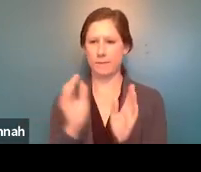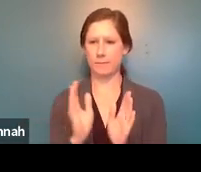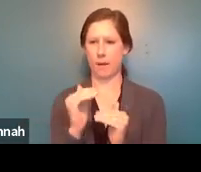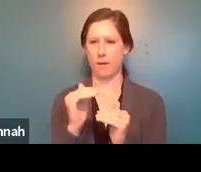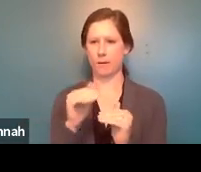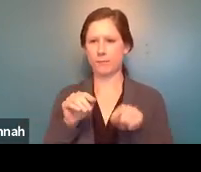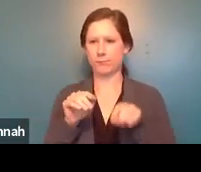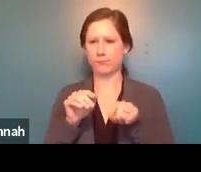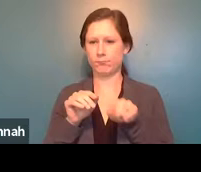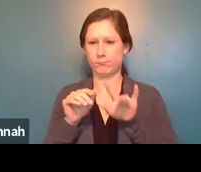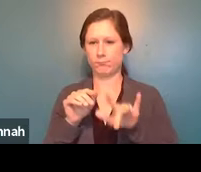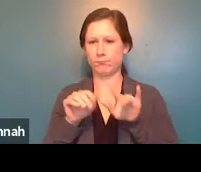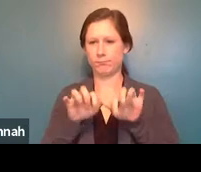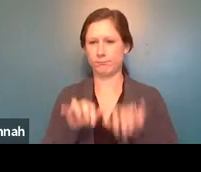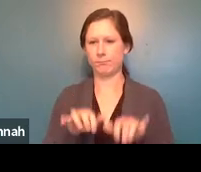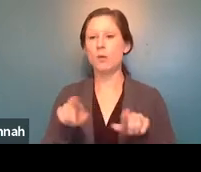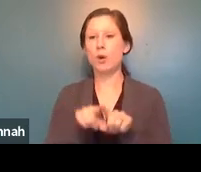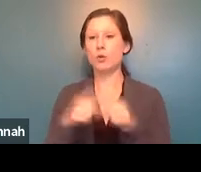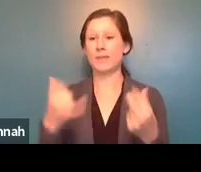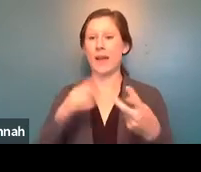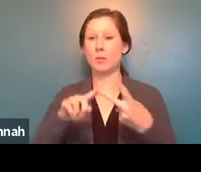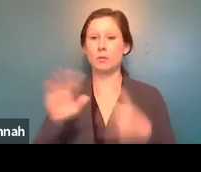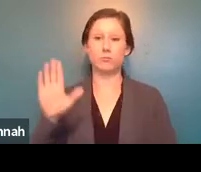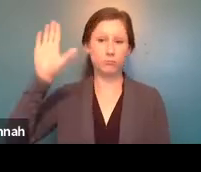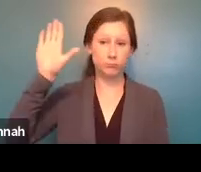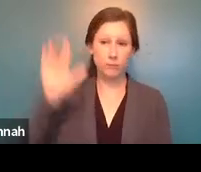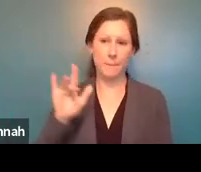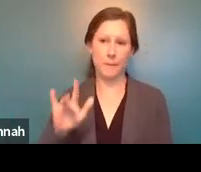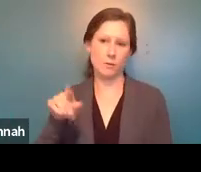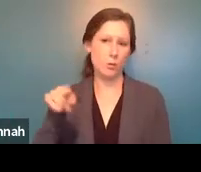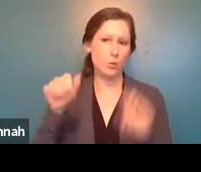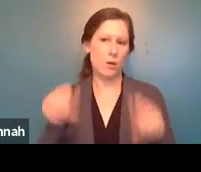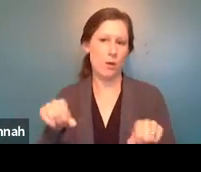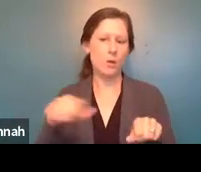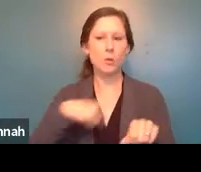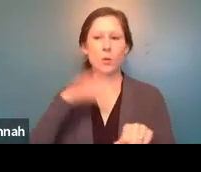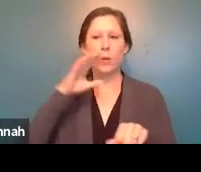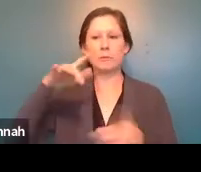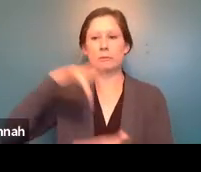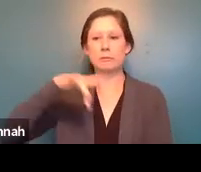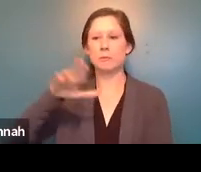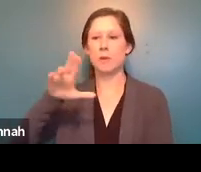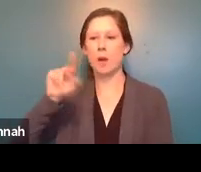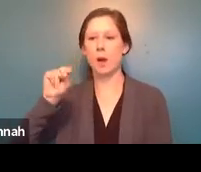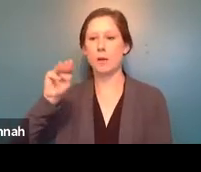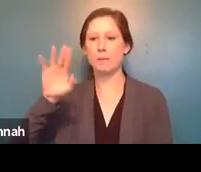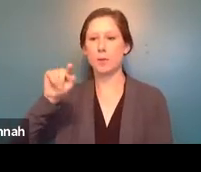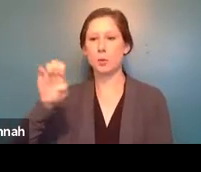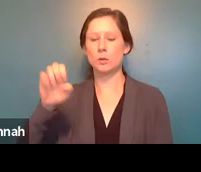also use the Raise your Hand button and we can unmute you. Our moderator for today is Jason Frazier. He's the